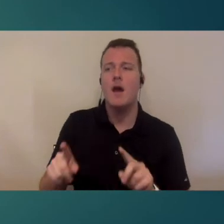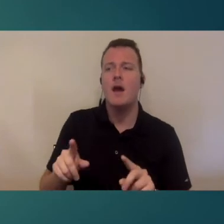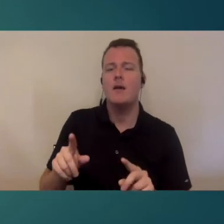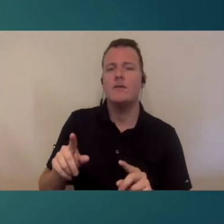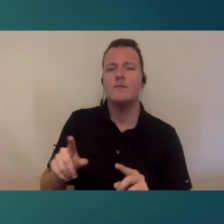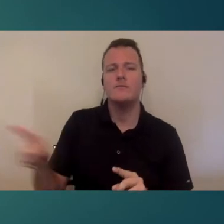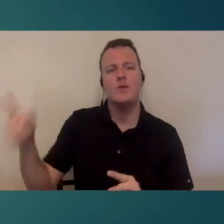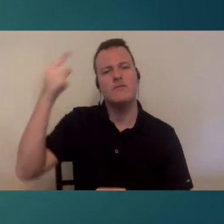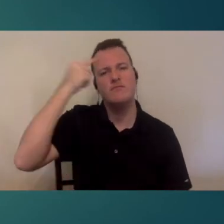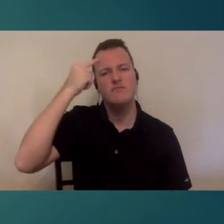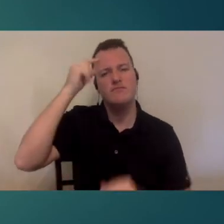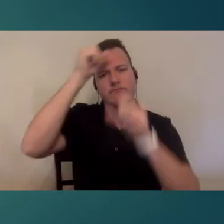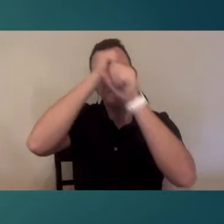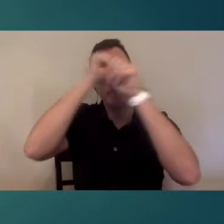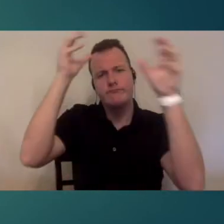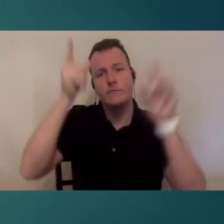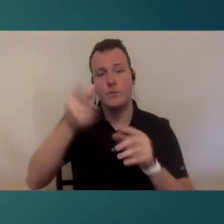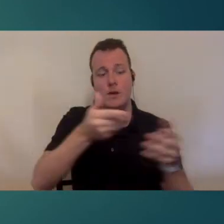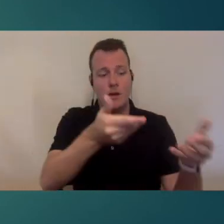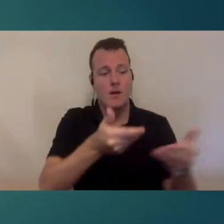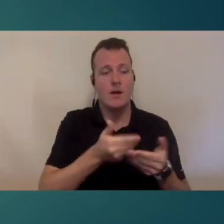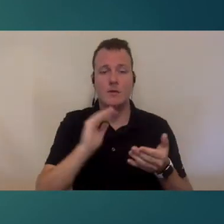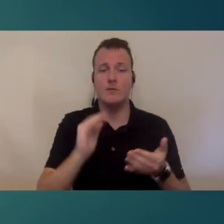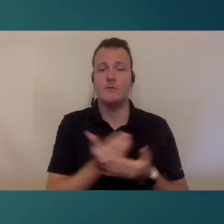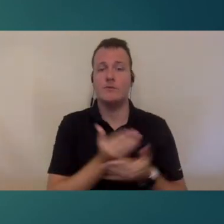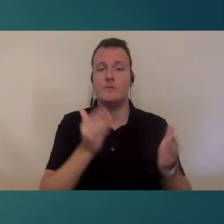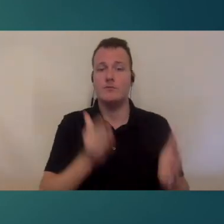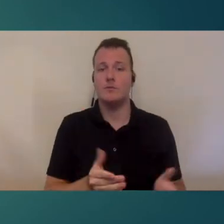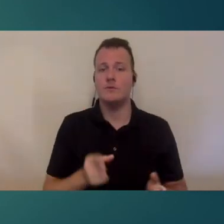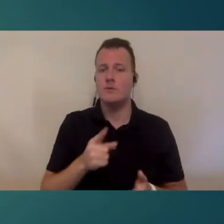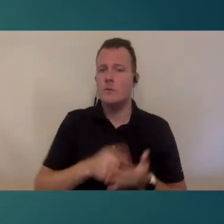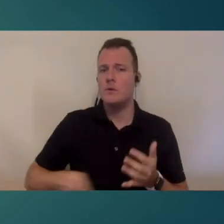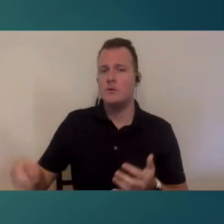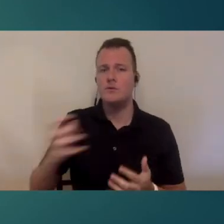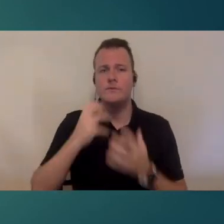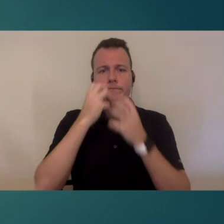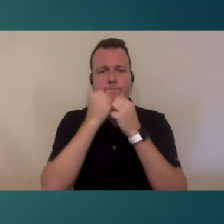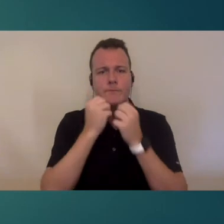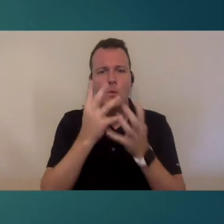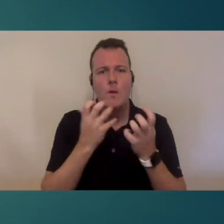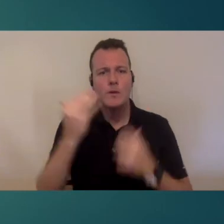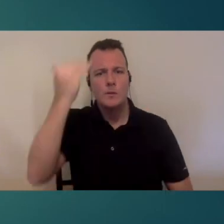were hiring a new person, what would you care to know, and how much are you going